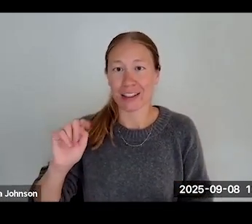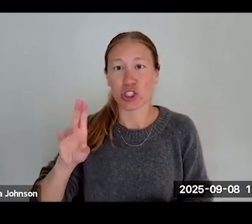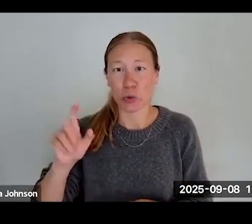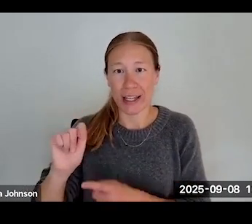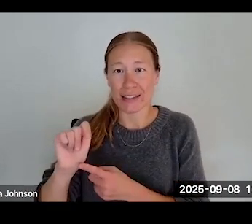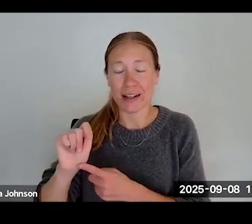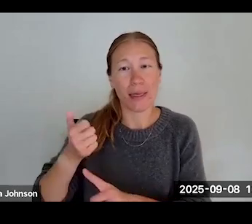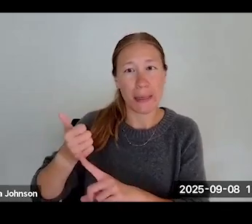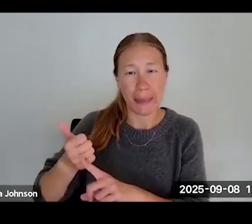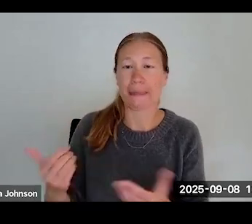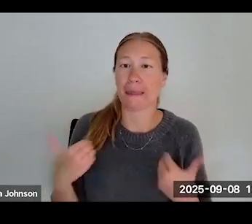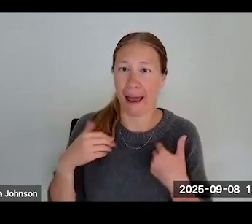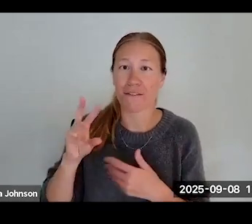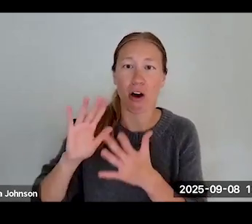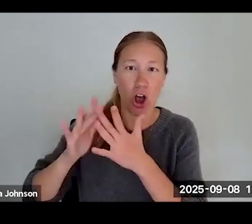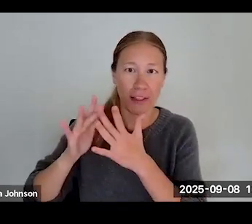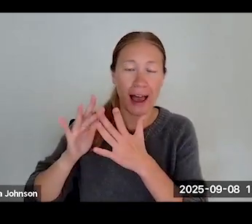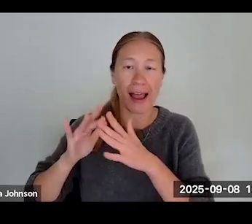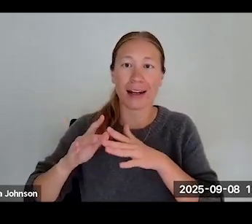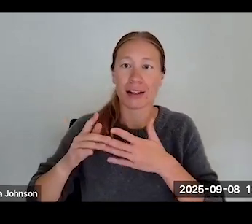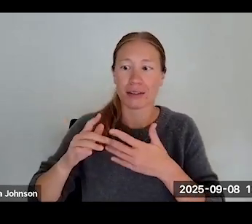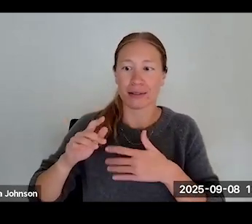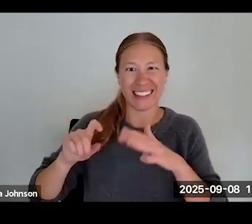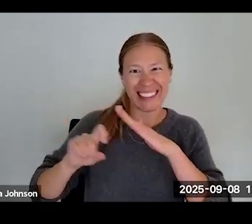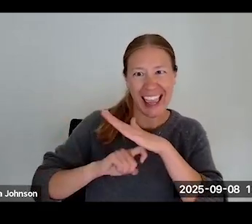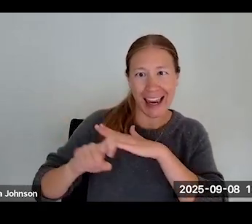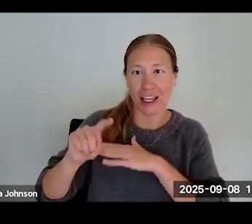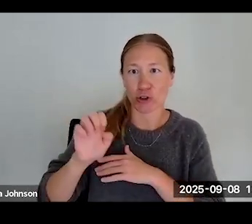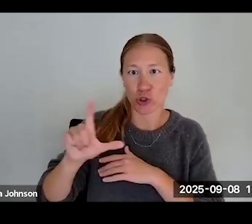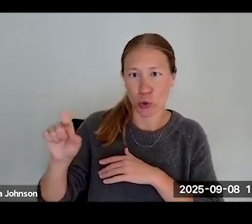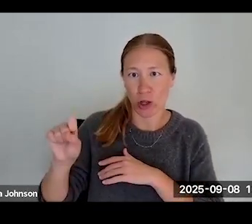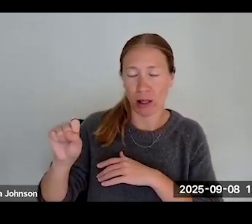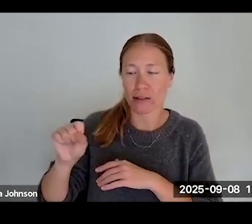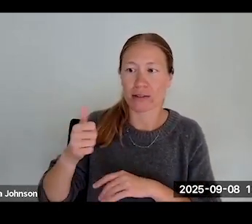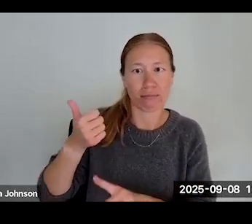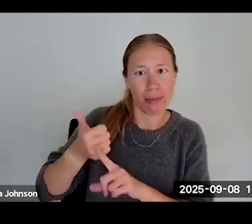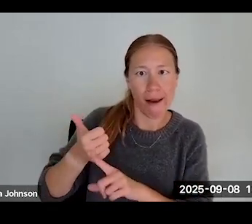does have a web accessibility scanning tool and service, and they're working to roll out a new tool